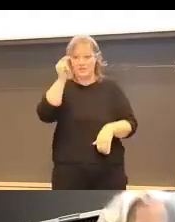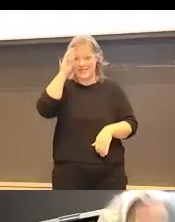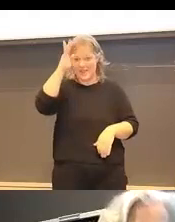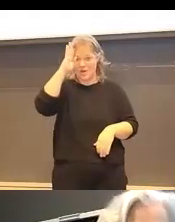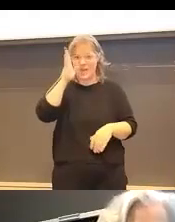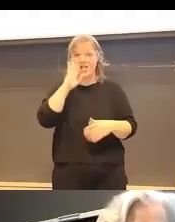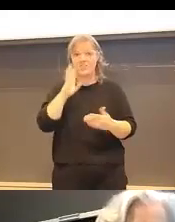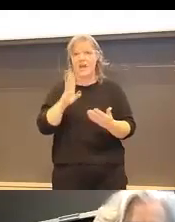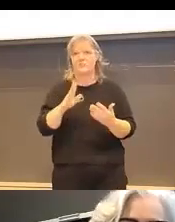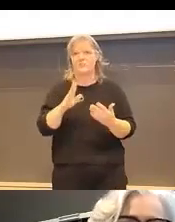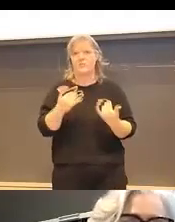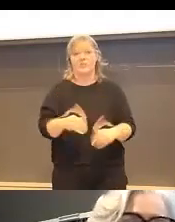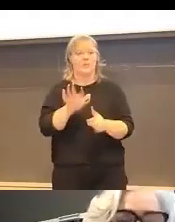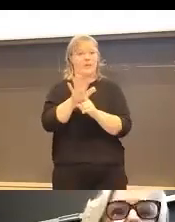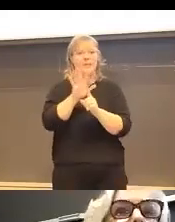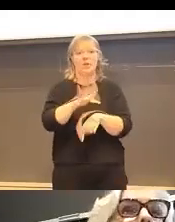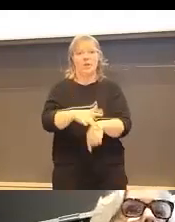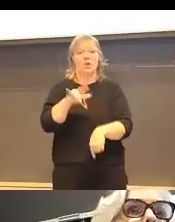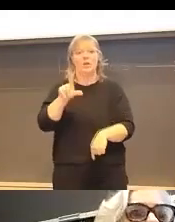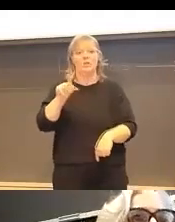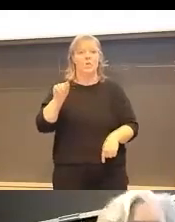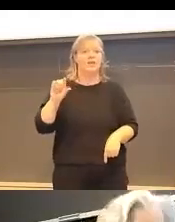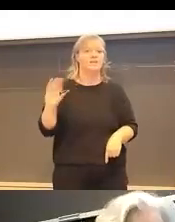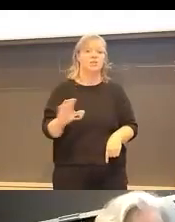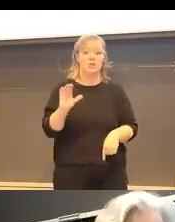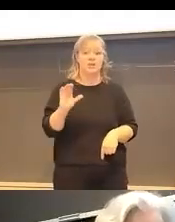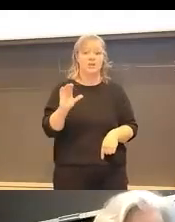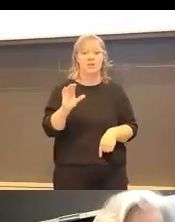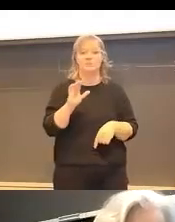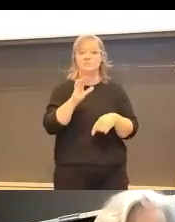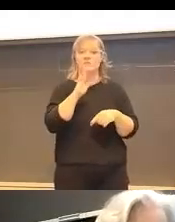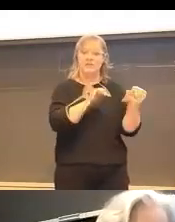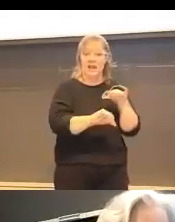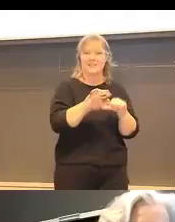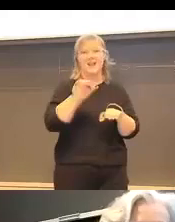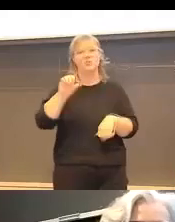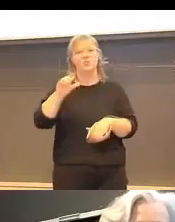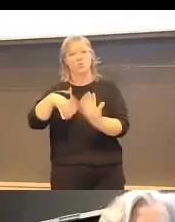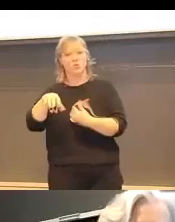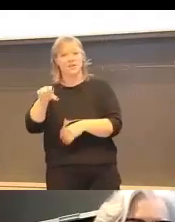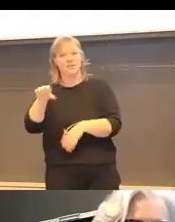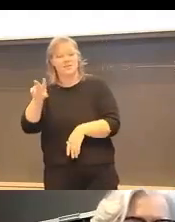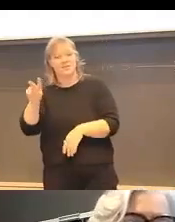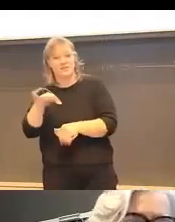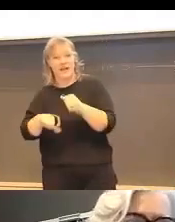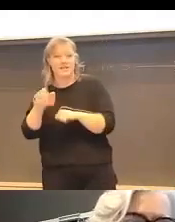early 20th century and then the social sciences in the second half our work combines their so that we